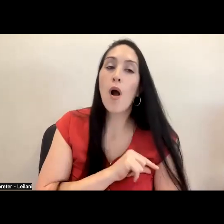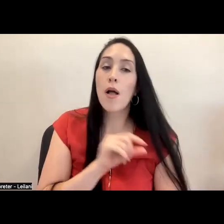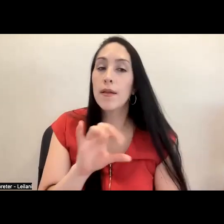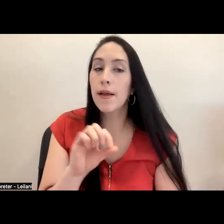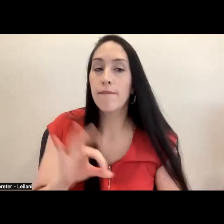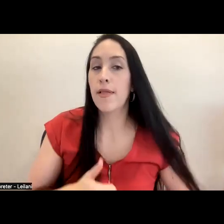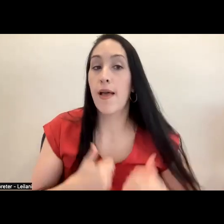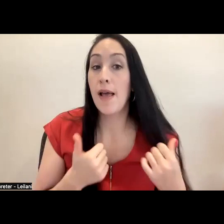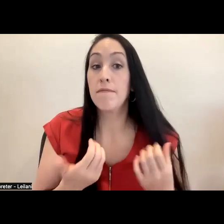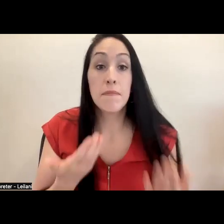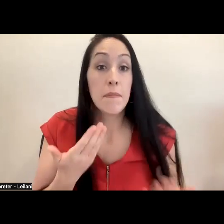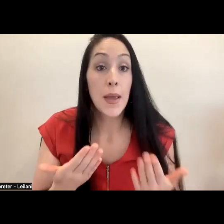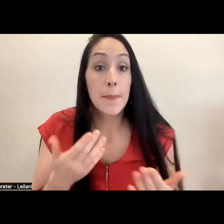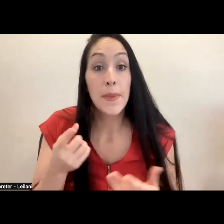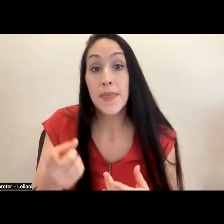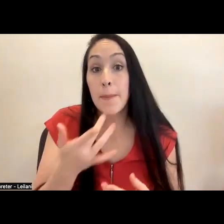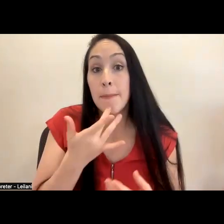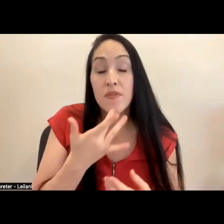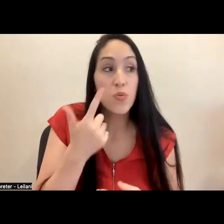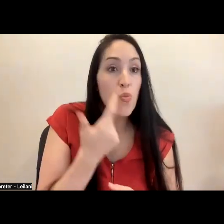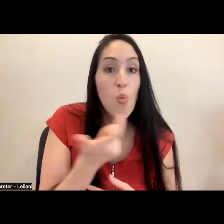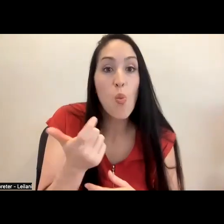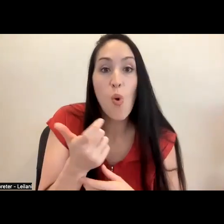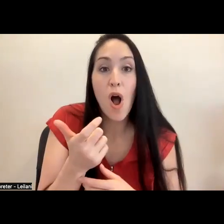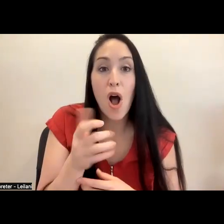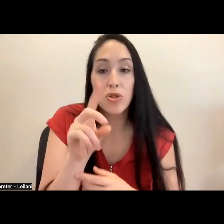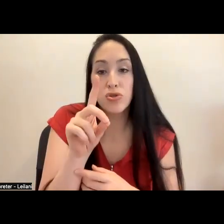because they like to watch documentaries. 11:26:52 And so it could be educational purposes,